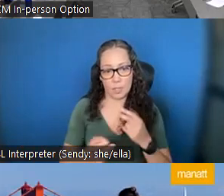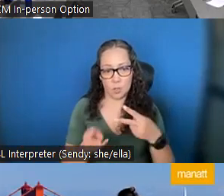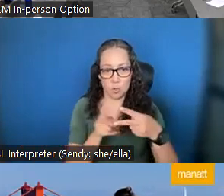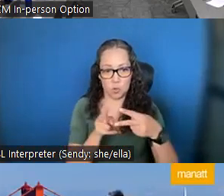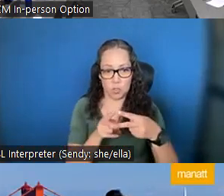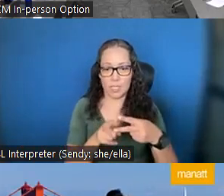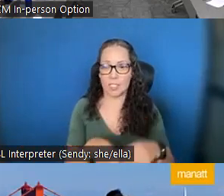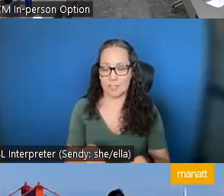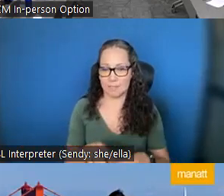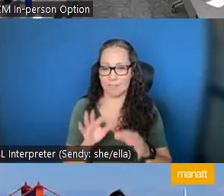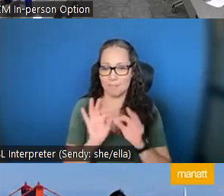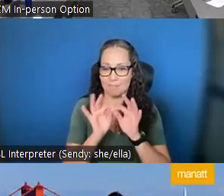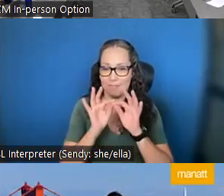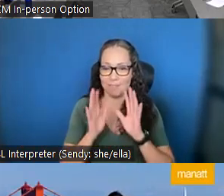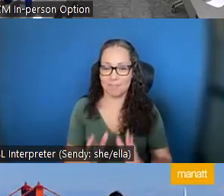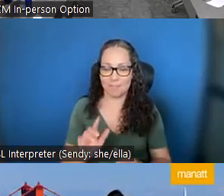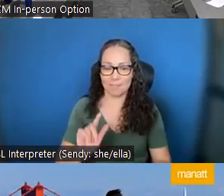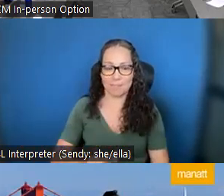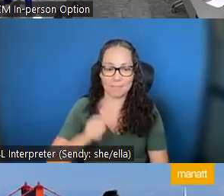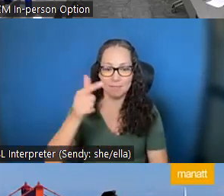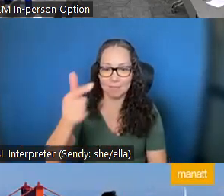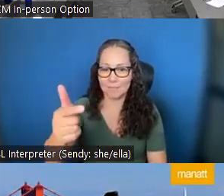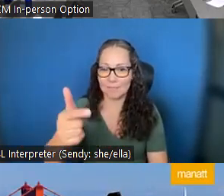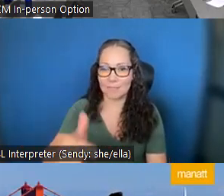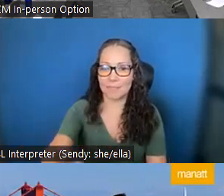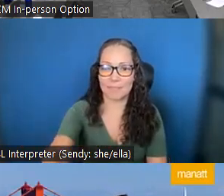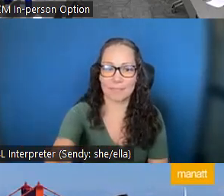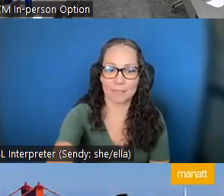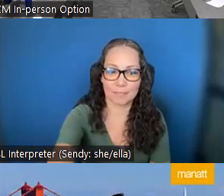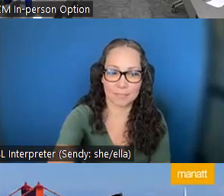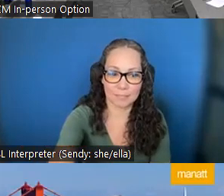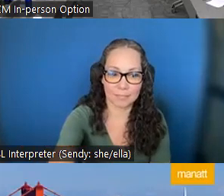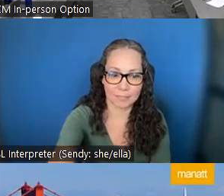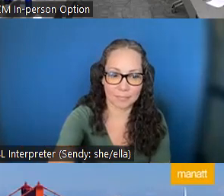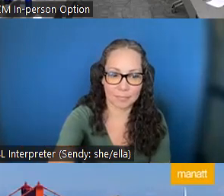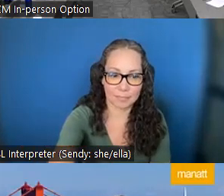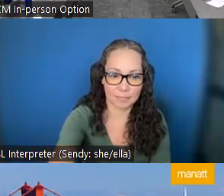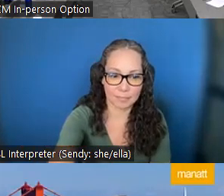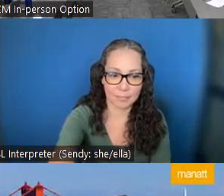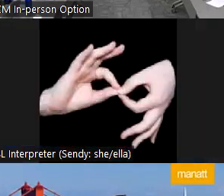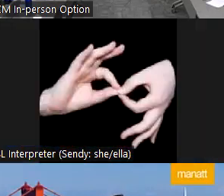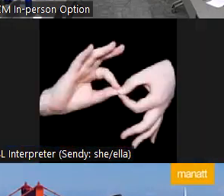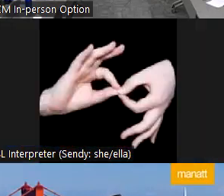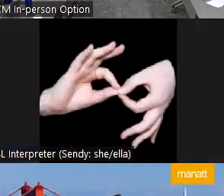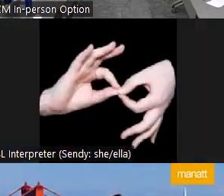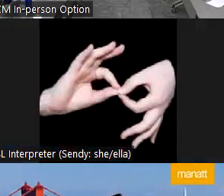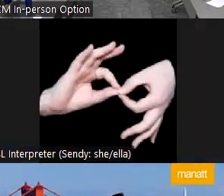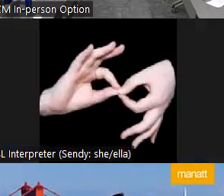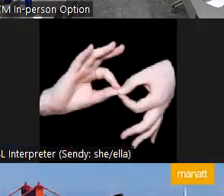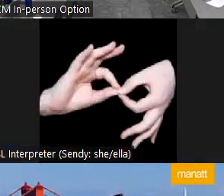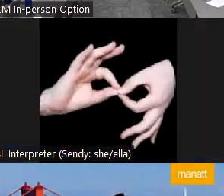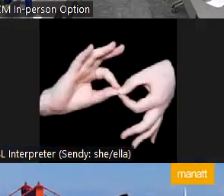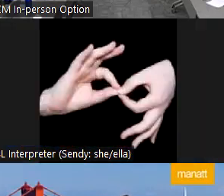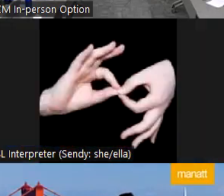public comment as well so on Information Systems um the the goal here would be to develop an it in